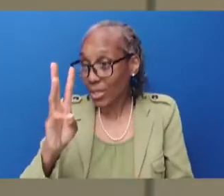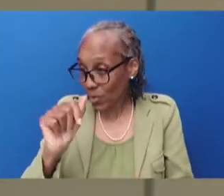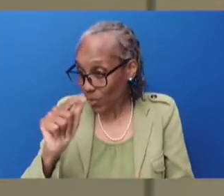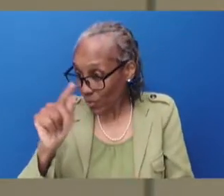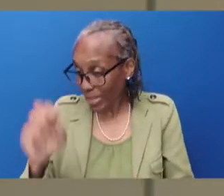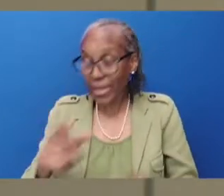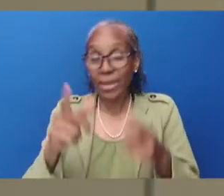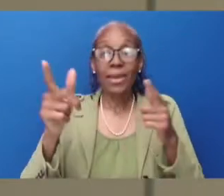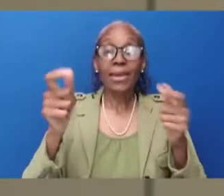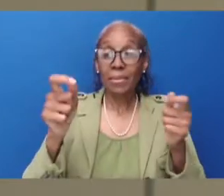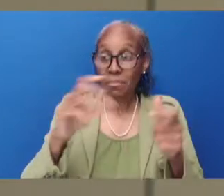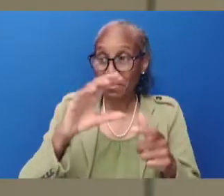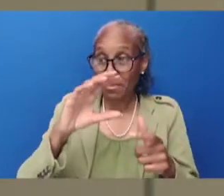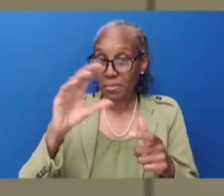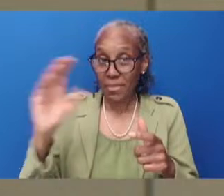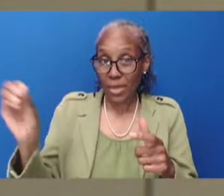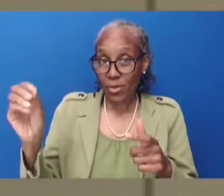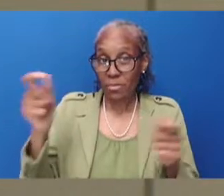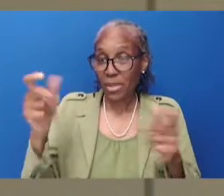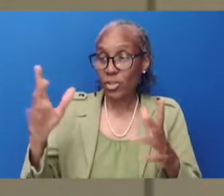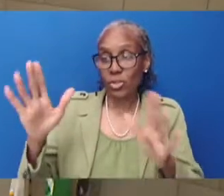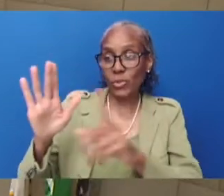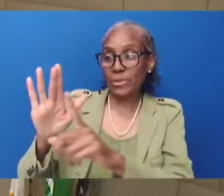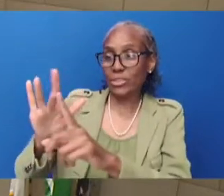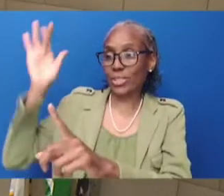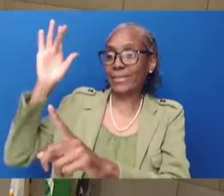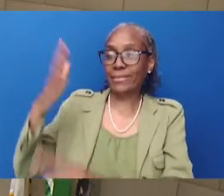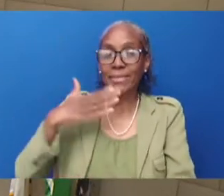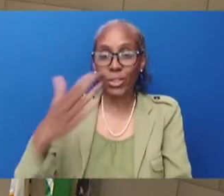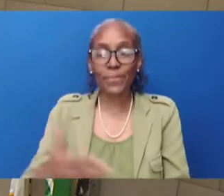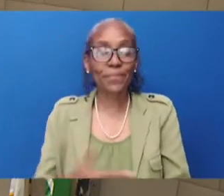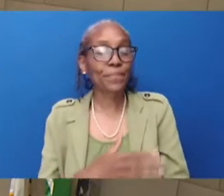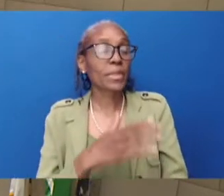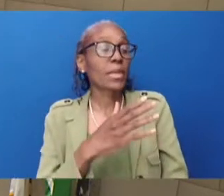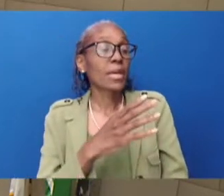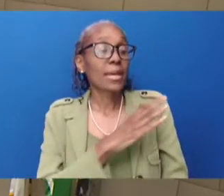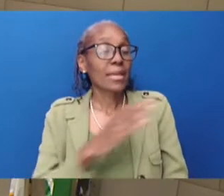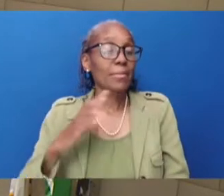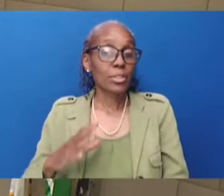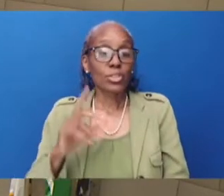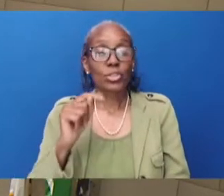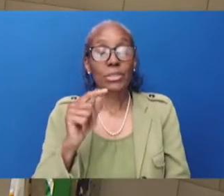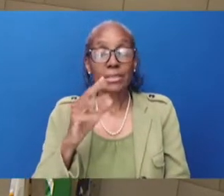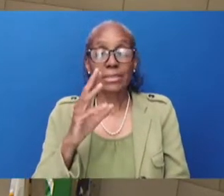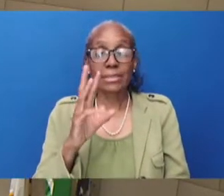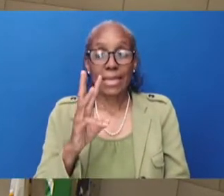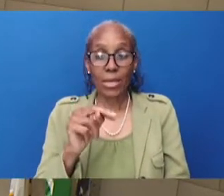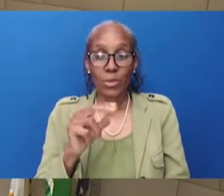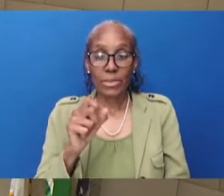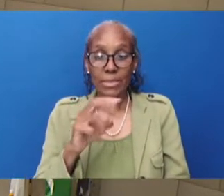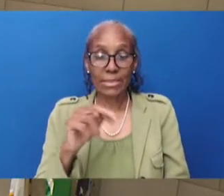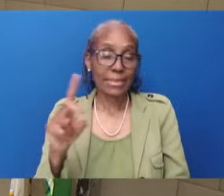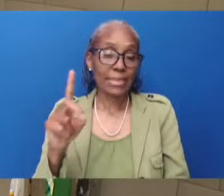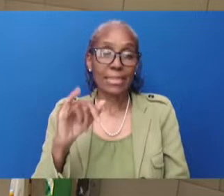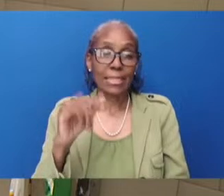THANK YOU, THANK YOU ATTORNEY WADE, AND COUNTY MANAGER, YOU